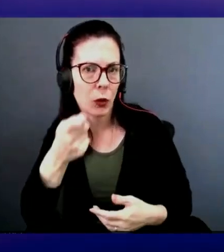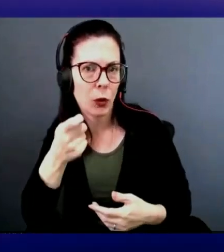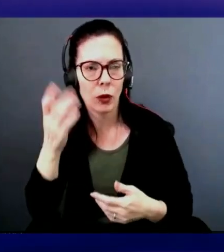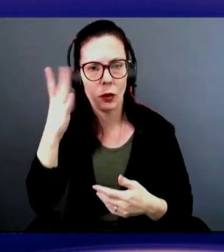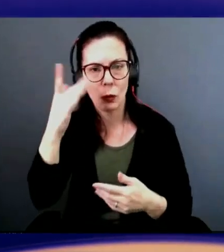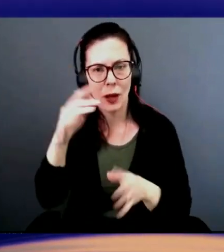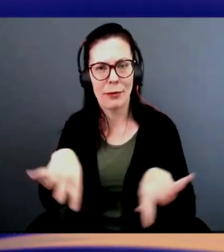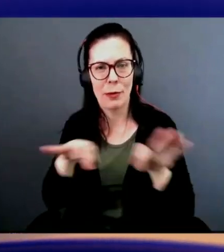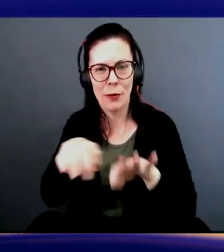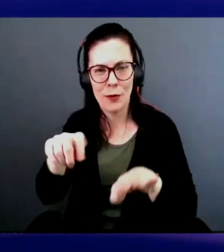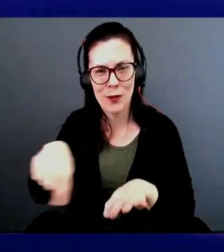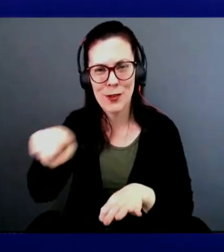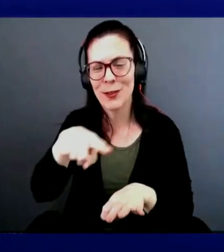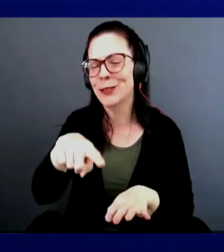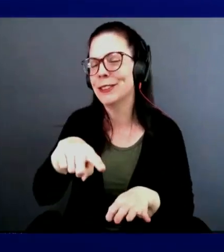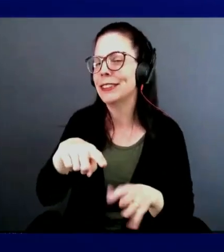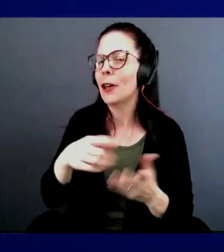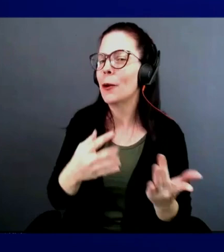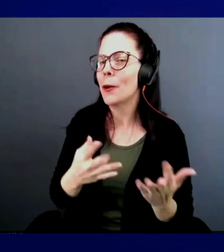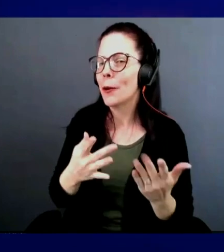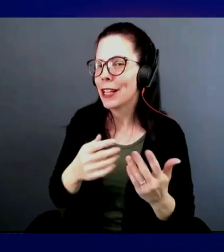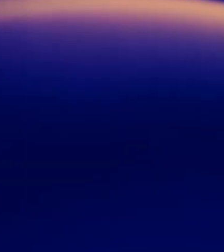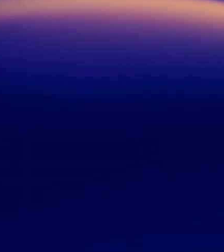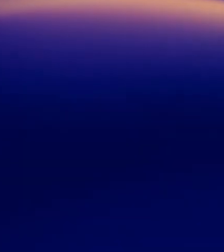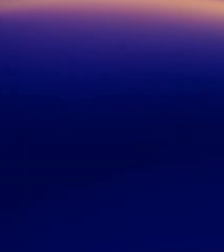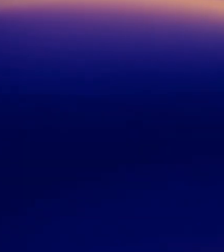So make sure you hang in there and keep on watching.